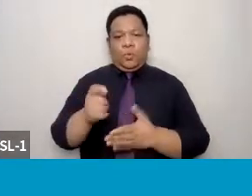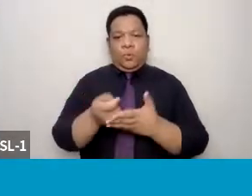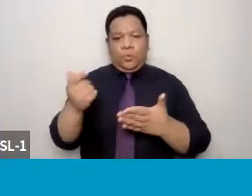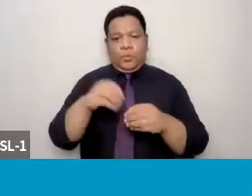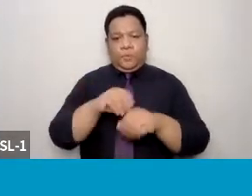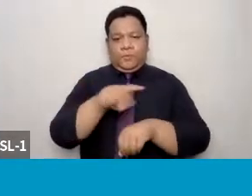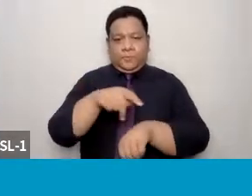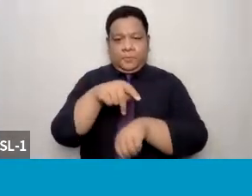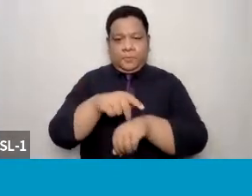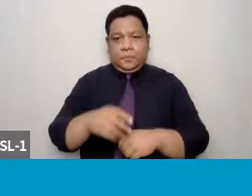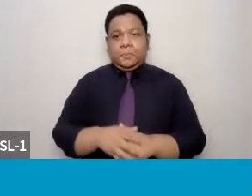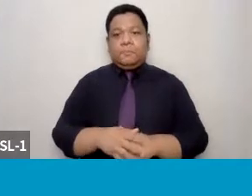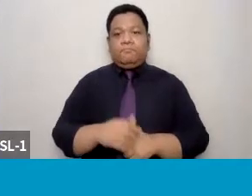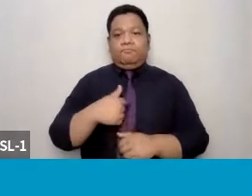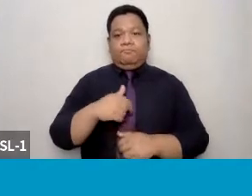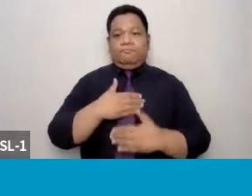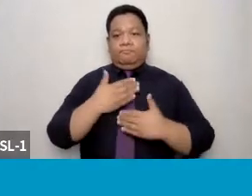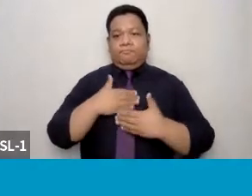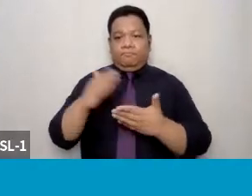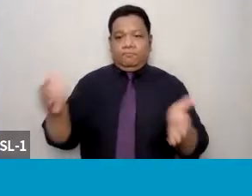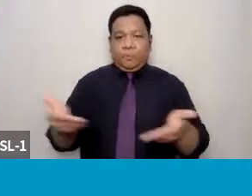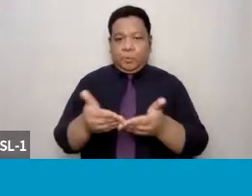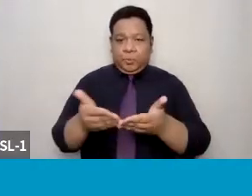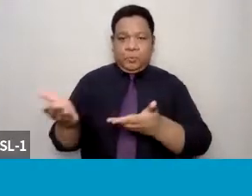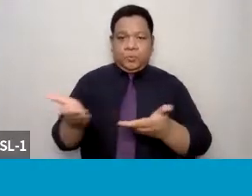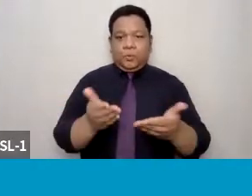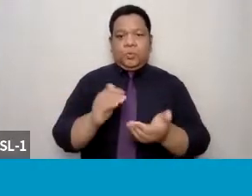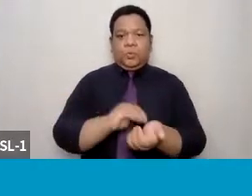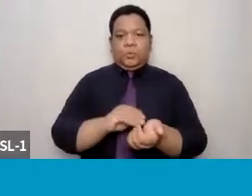I am proud to introduce Doc. Nina.